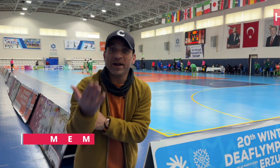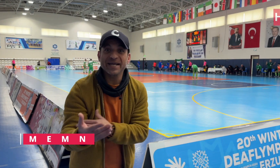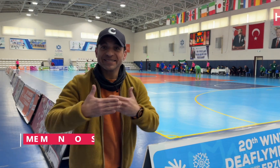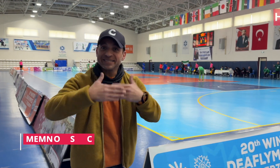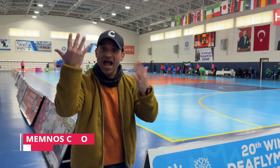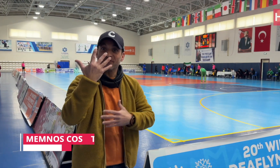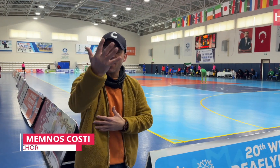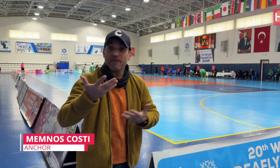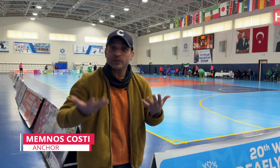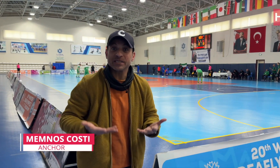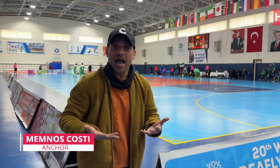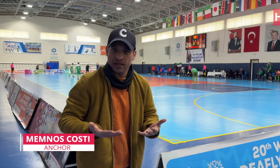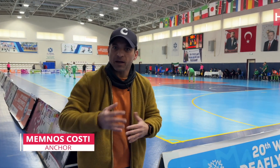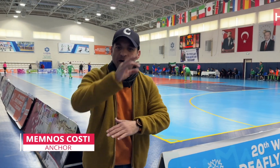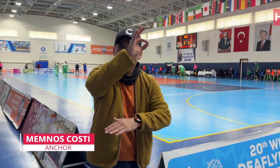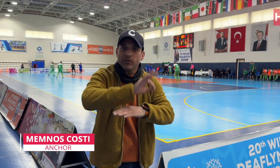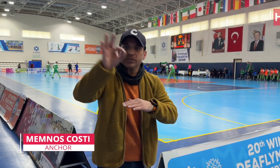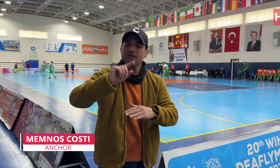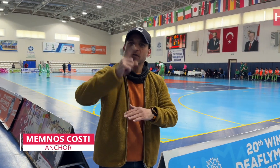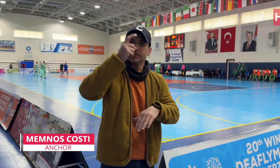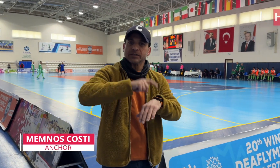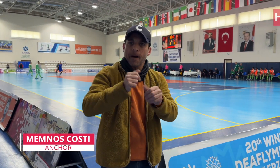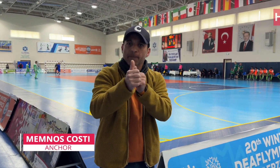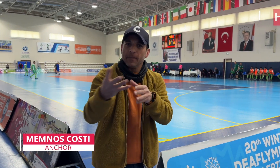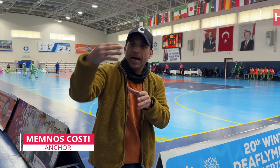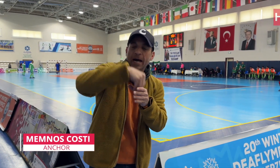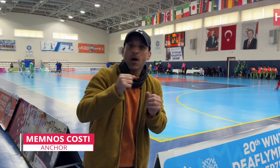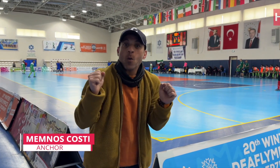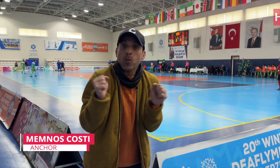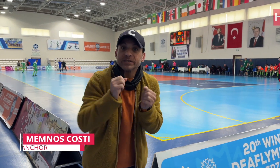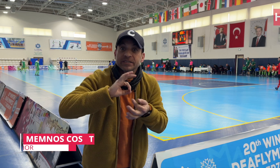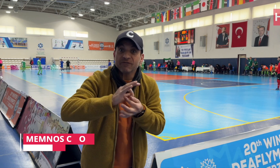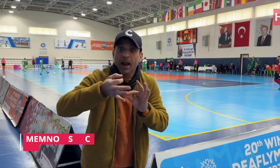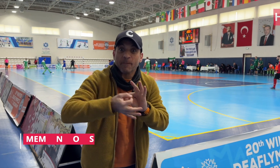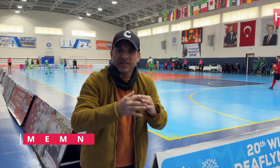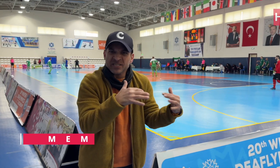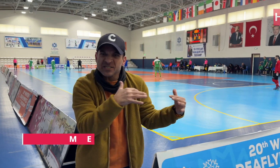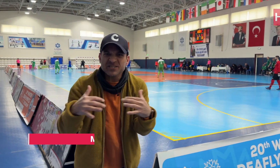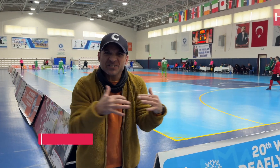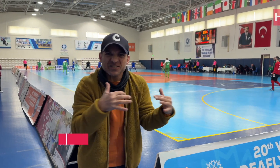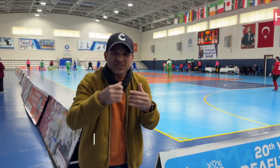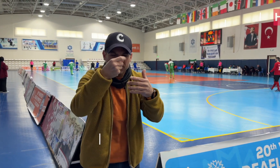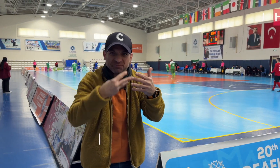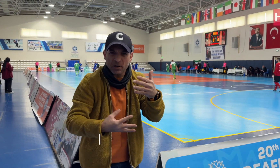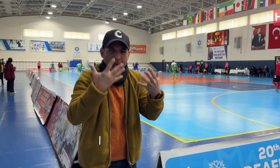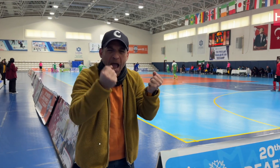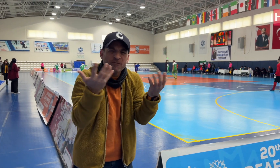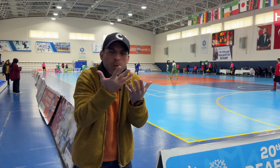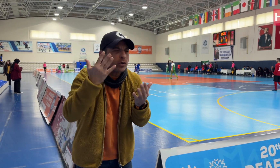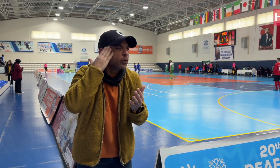[Memnos]: Good morning! Today is Day 5 of Winter Deaflympics. For the first time ever, Futsal is now being played in this competition. Let's watch Futsal and see how it's being